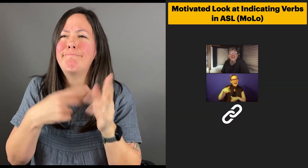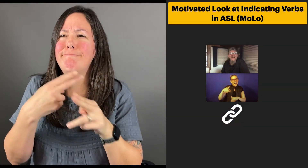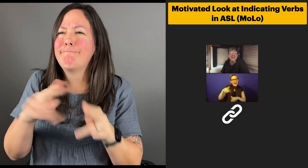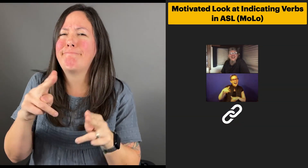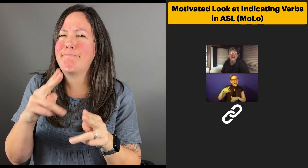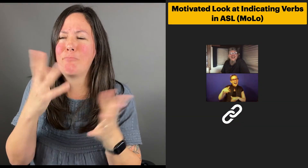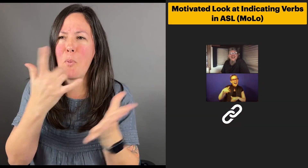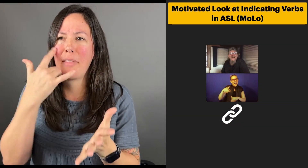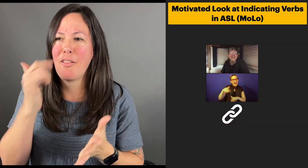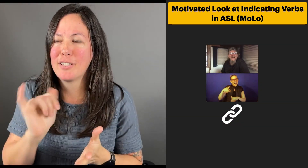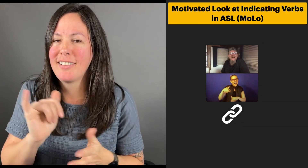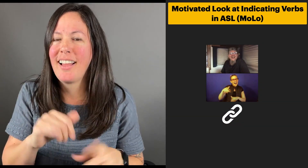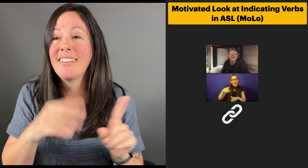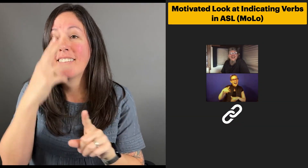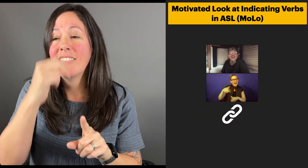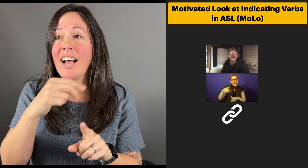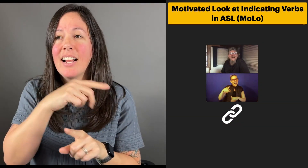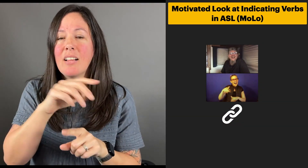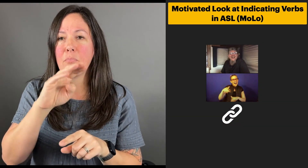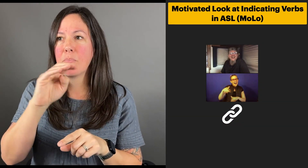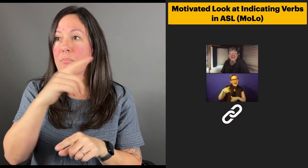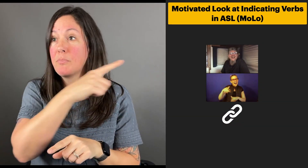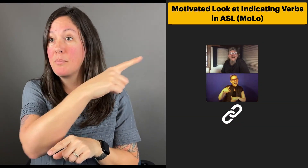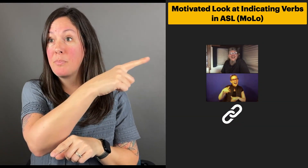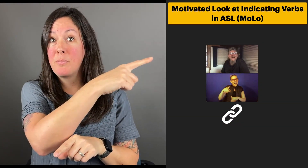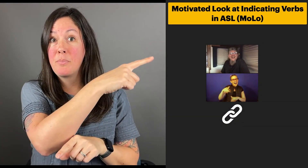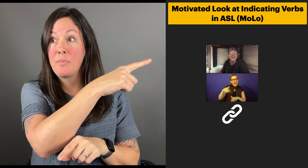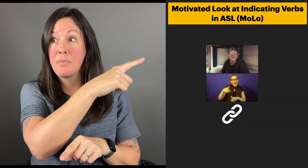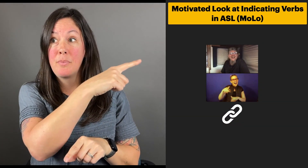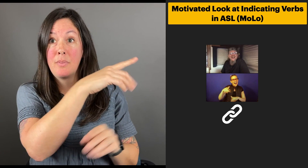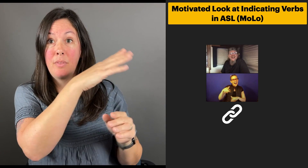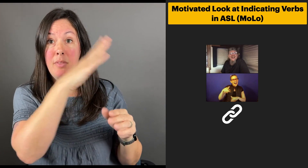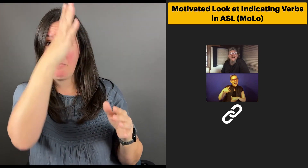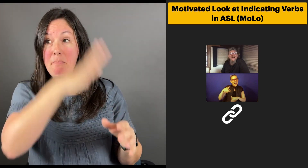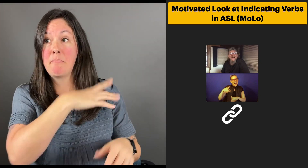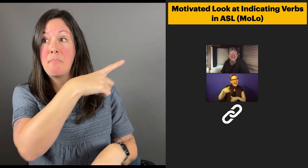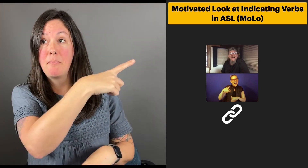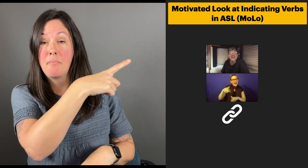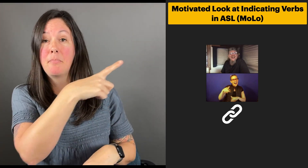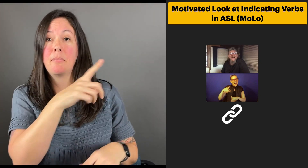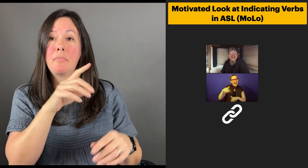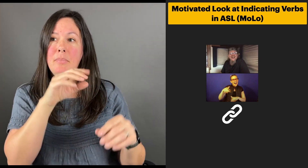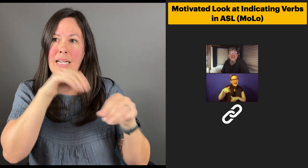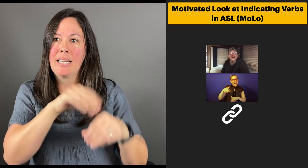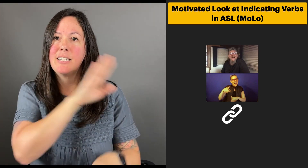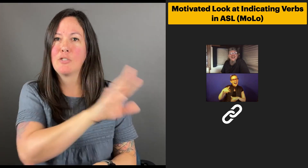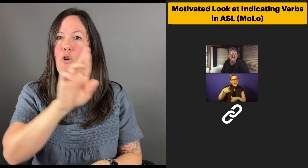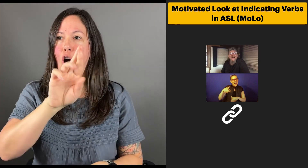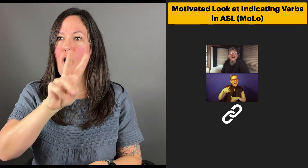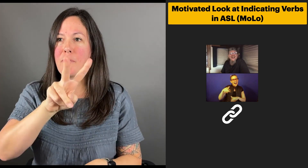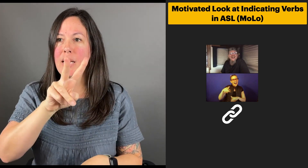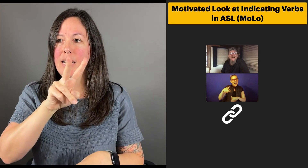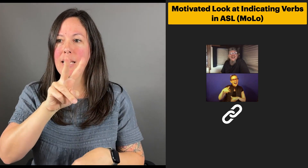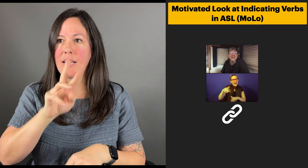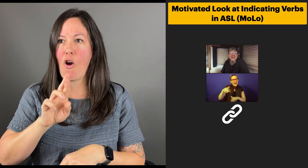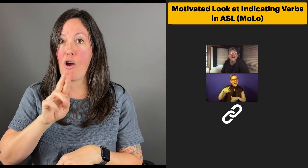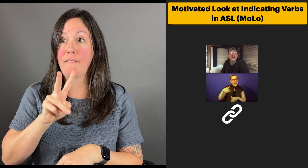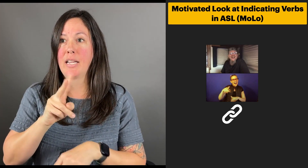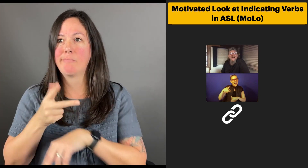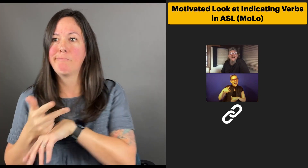Etc thank you just wanted to show you what that video looked like so motivate look at indicating verbs the G